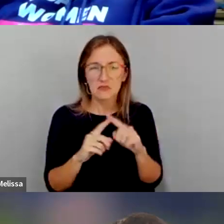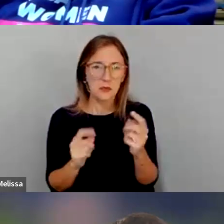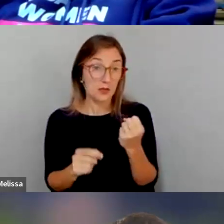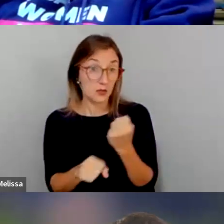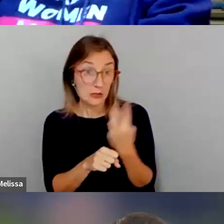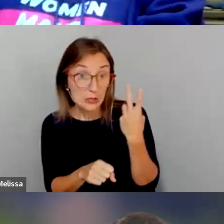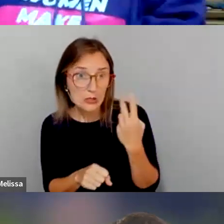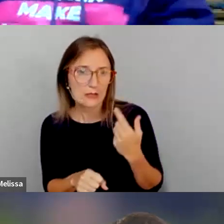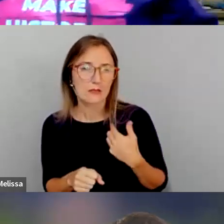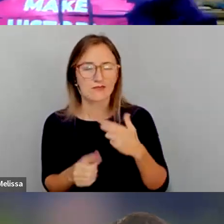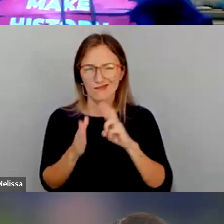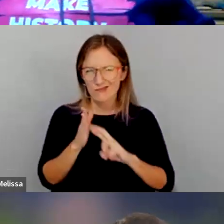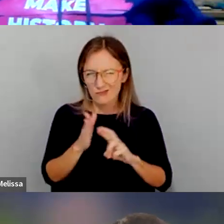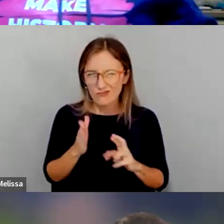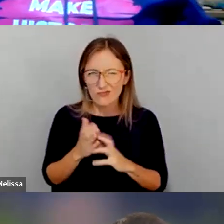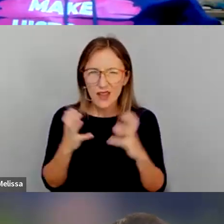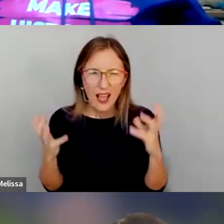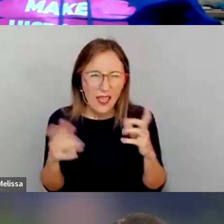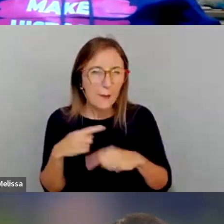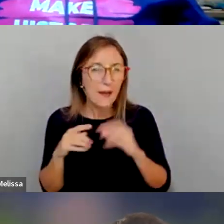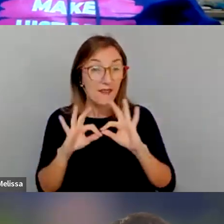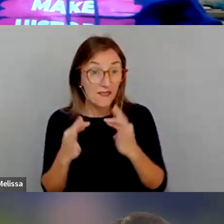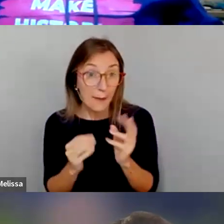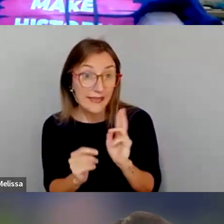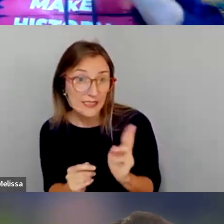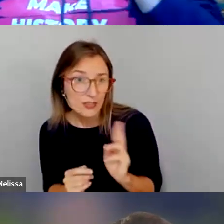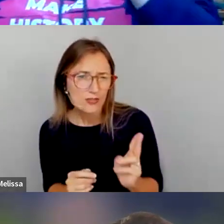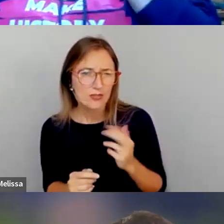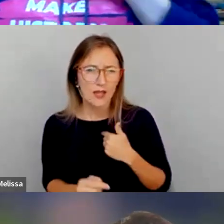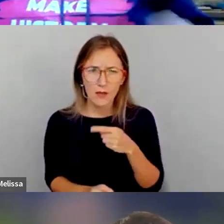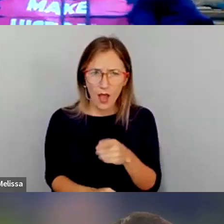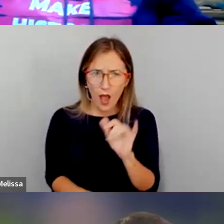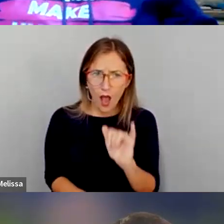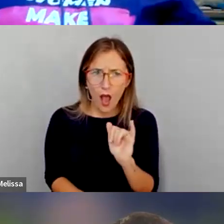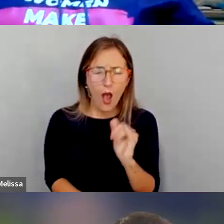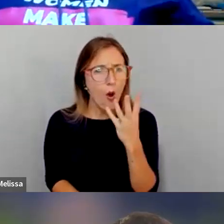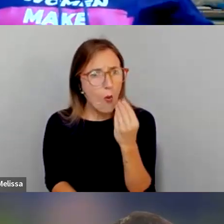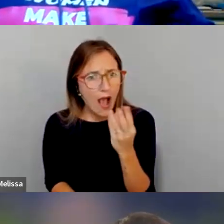lost connections with the holiday itself. About two years ago I started